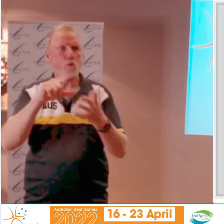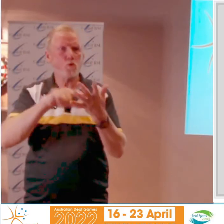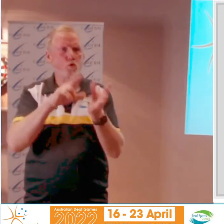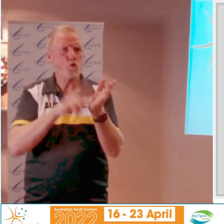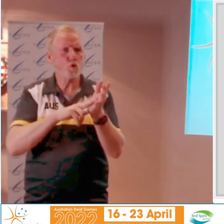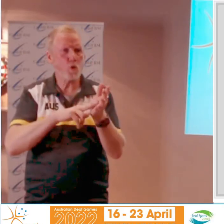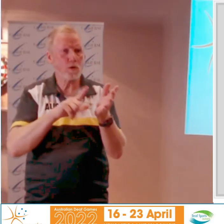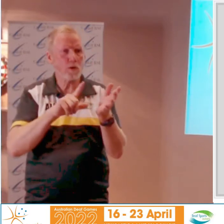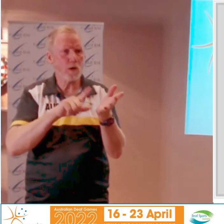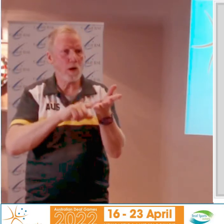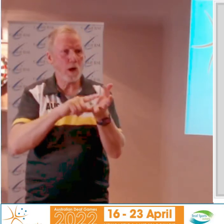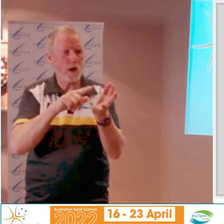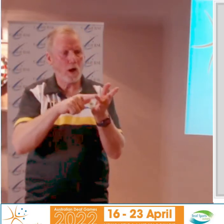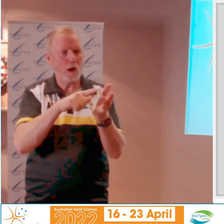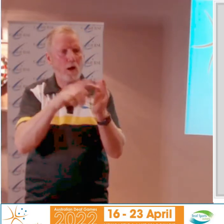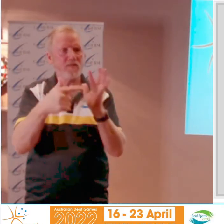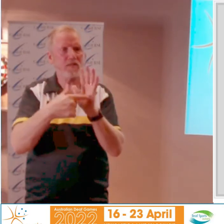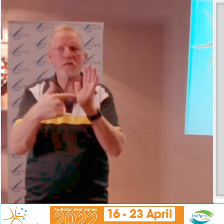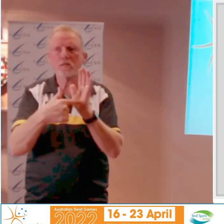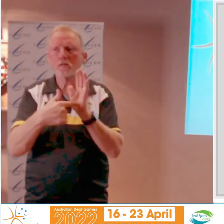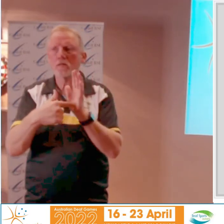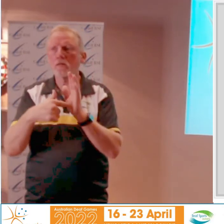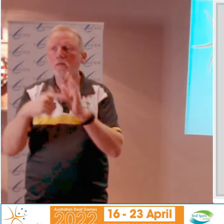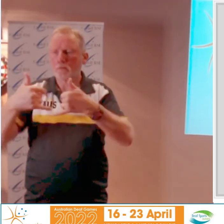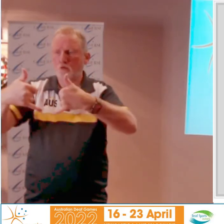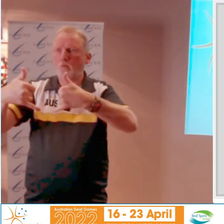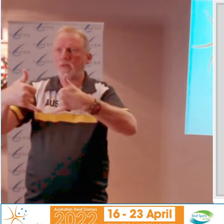and they will get points for the John Lovett cup